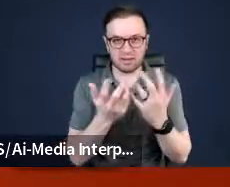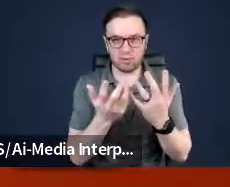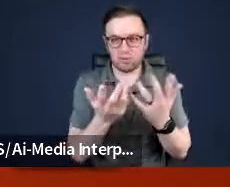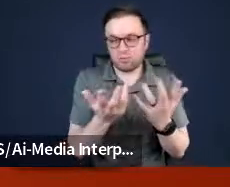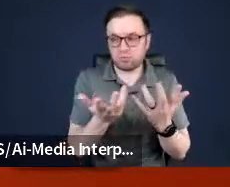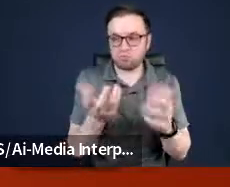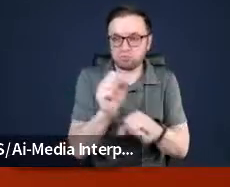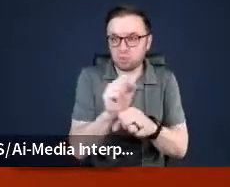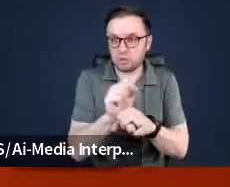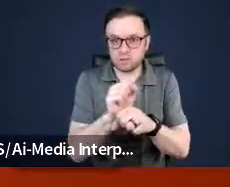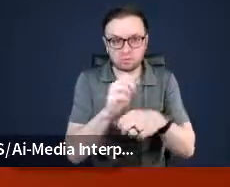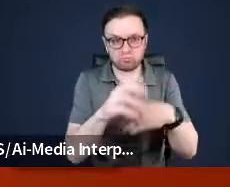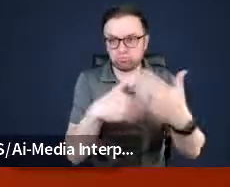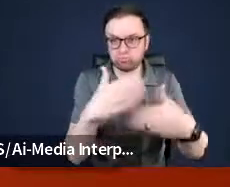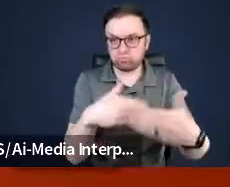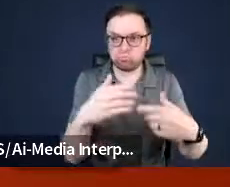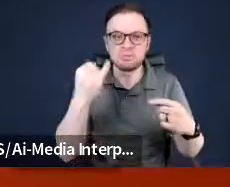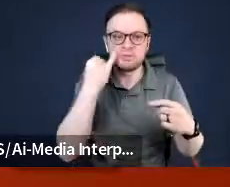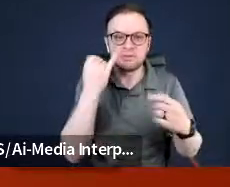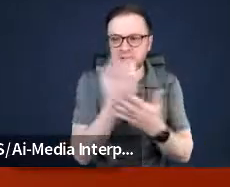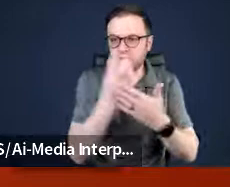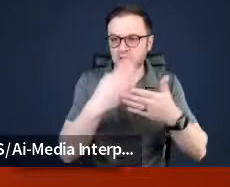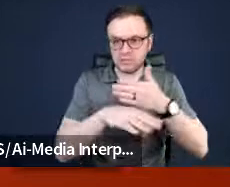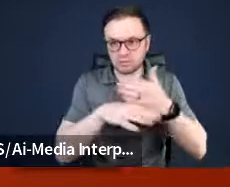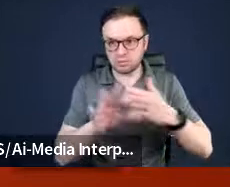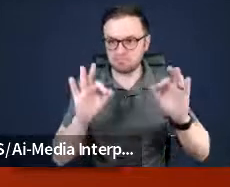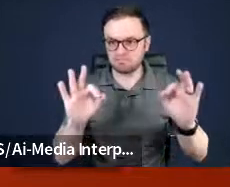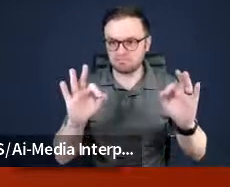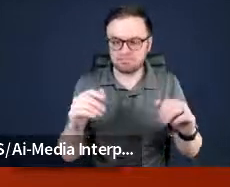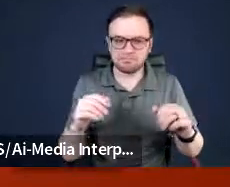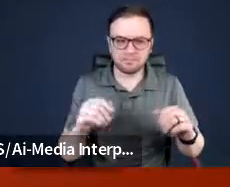on a website showing real-world practice what this looks like. How it works